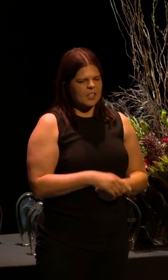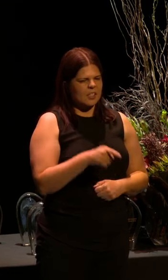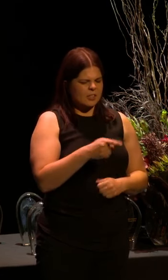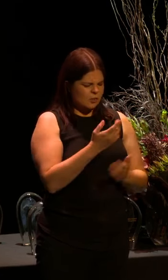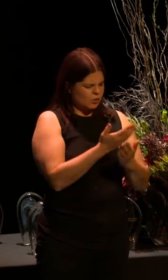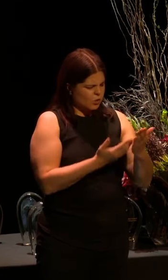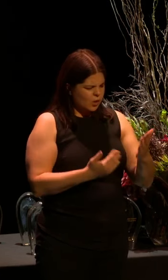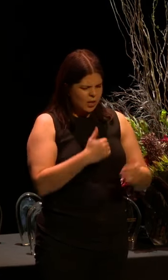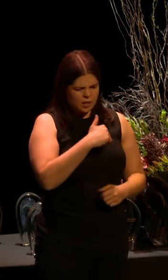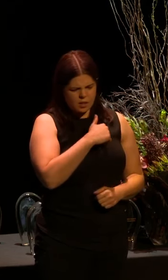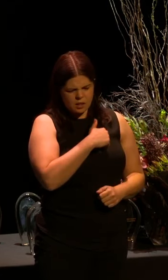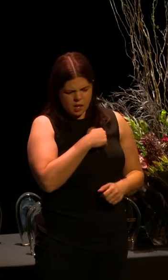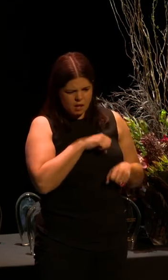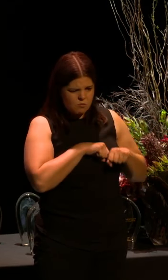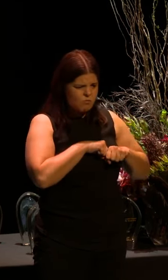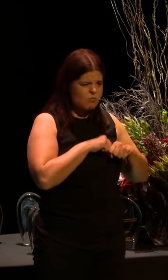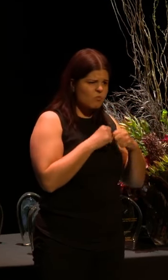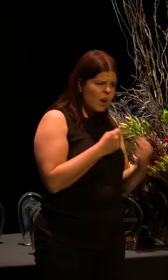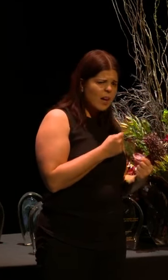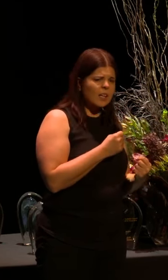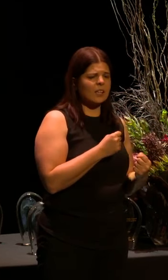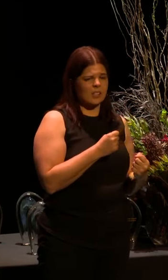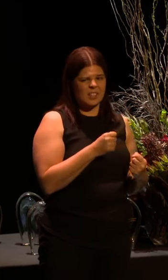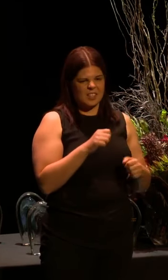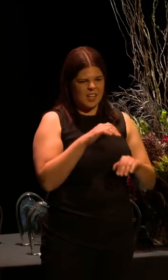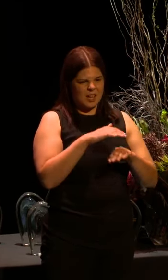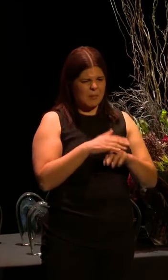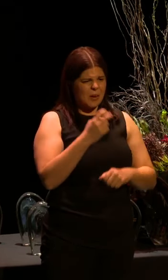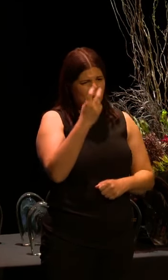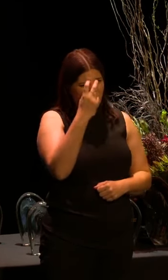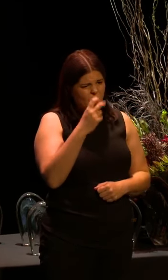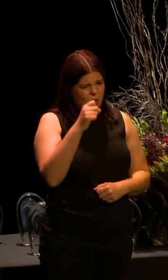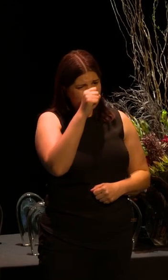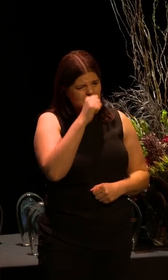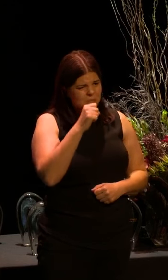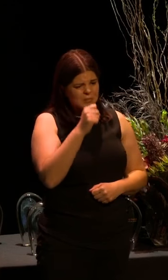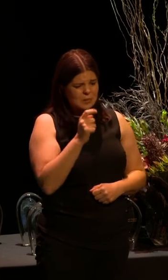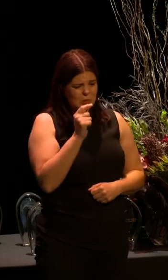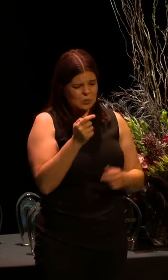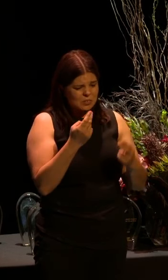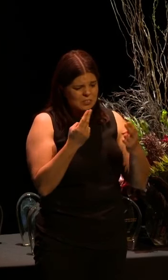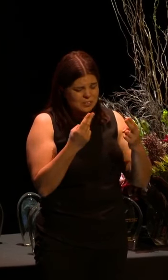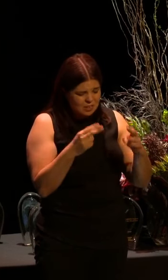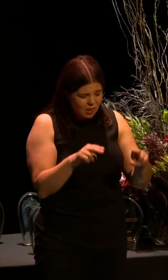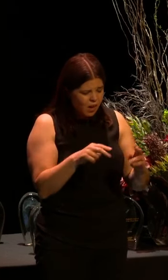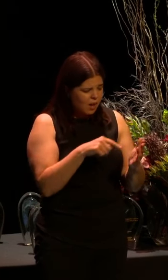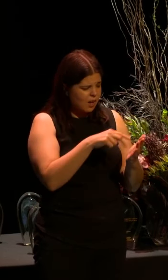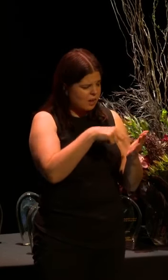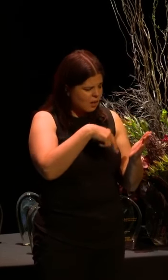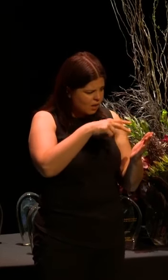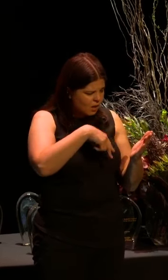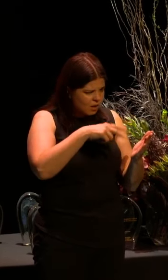"about the last days on earth of an elderly pig "offers a better introduction to the fact and poetry of mortality